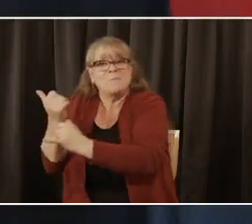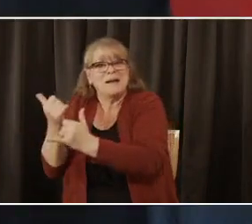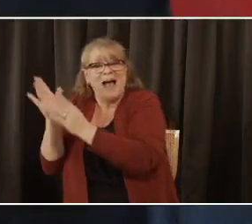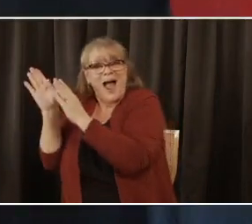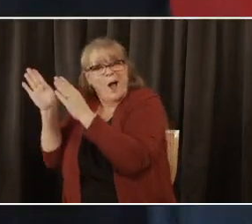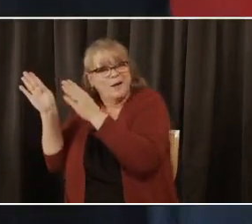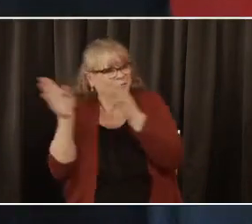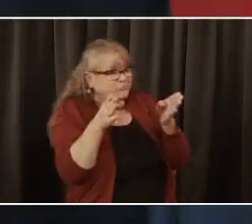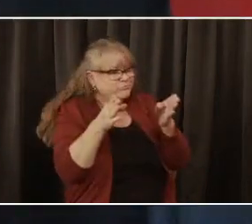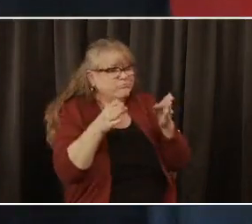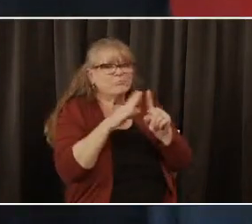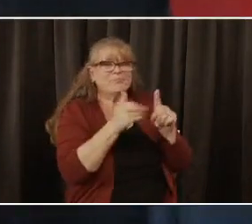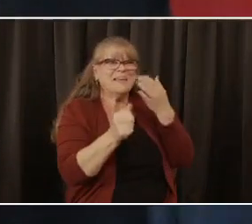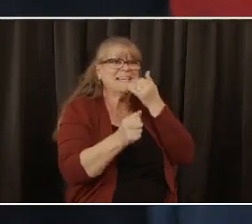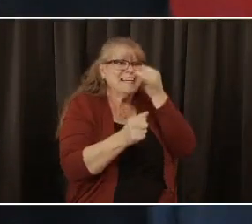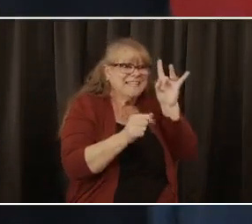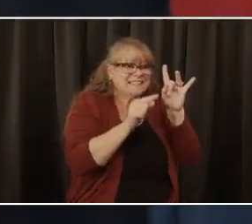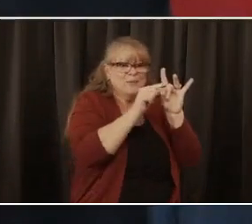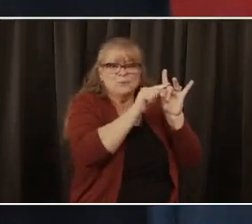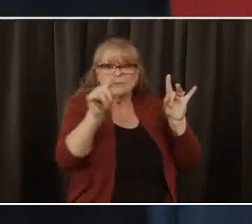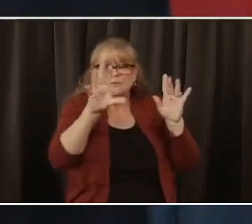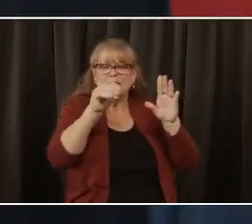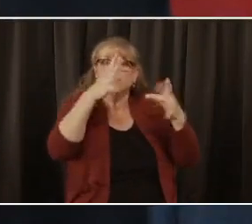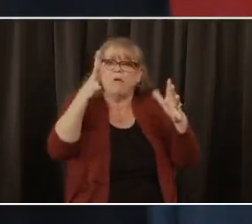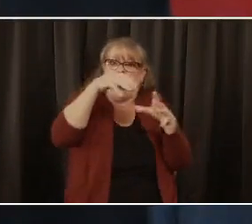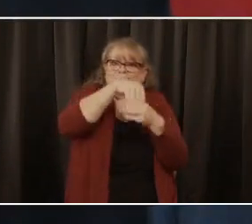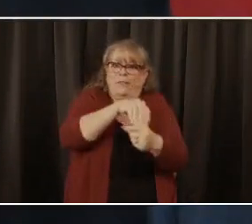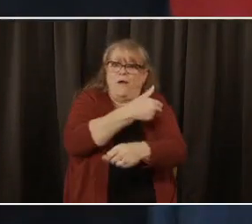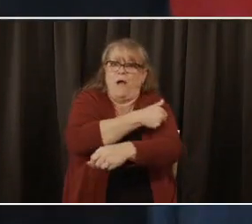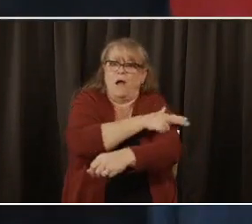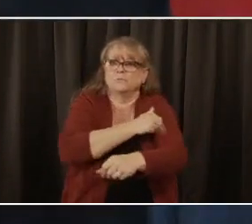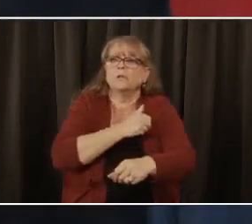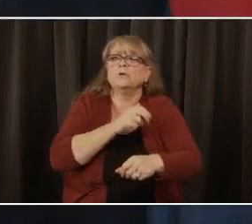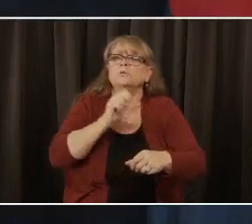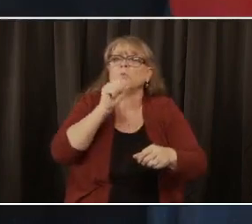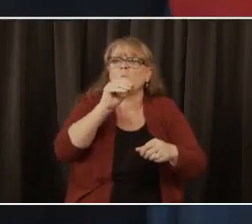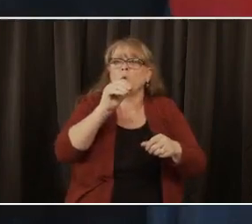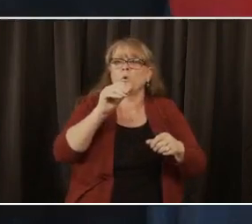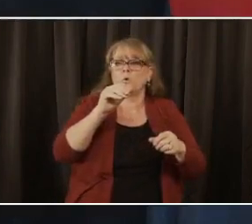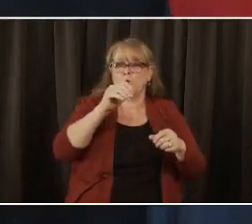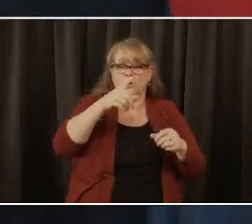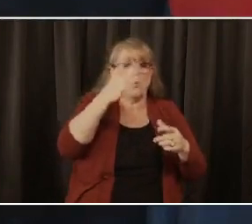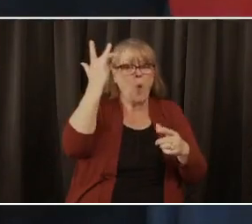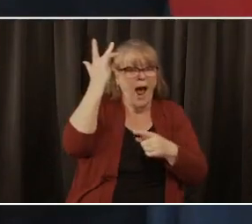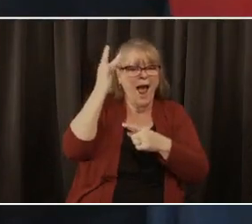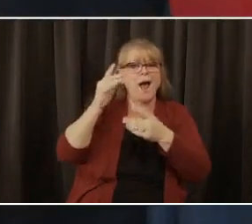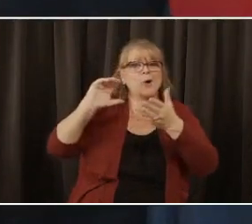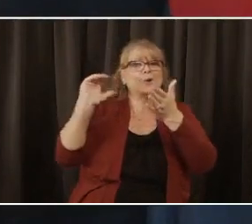clock with the variants that are out there. It's really important now more than ever wear a mask